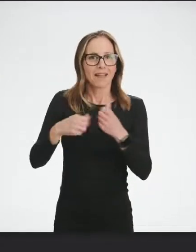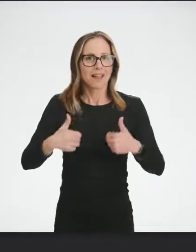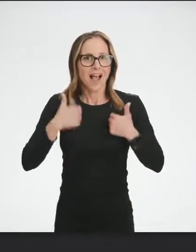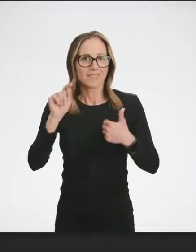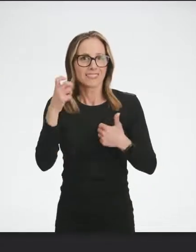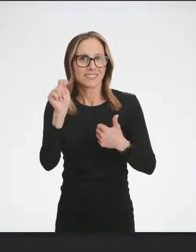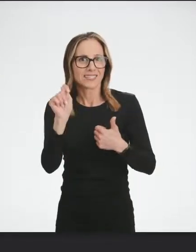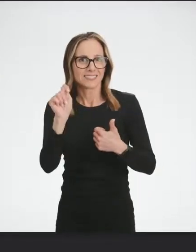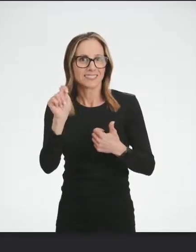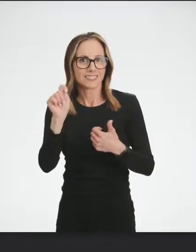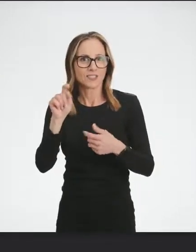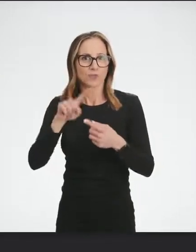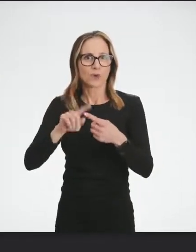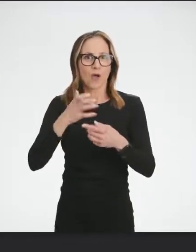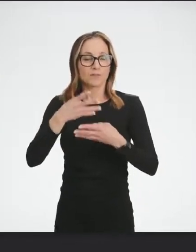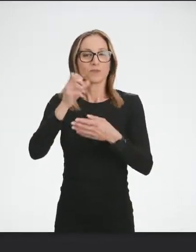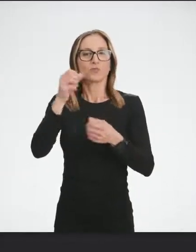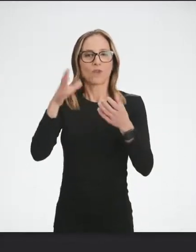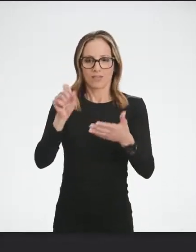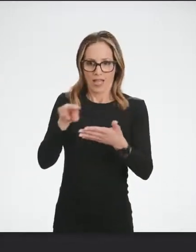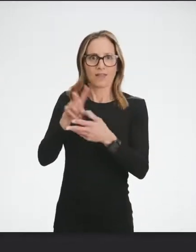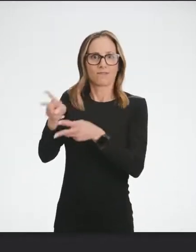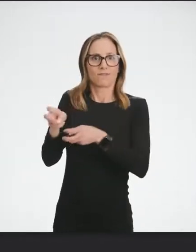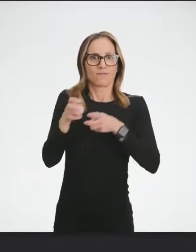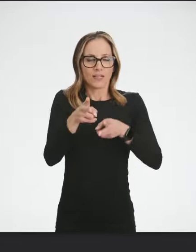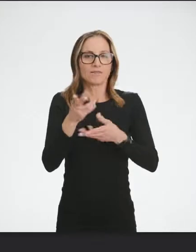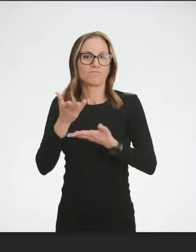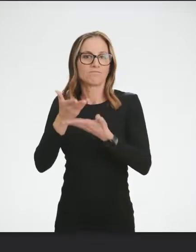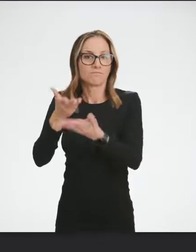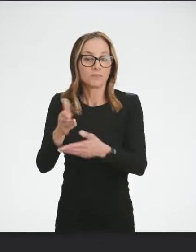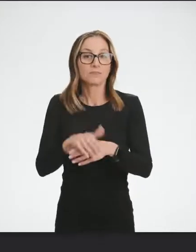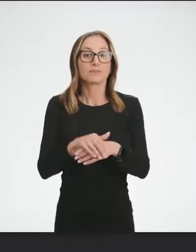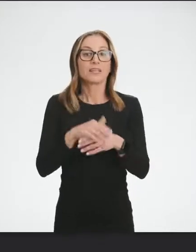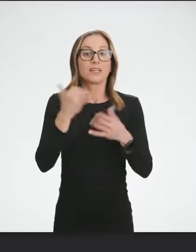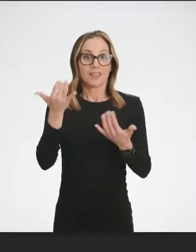addresses for delivery. Here's where the new Live Text APIs play in.